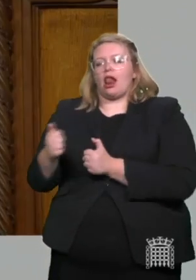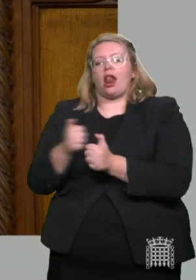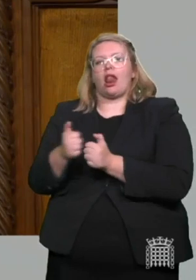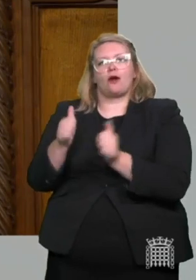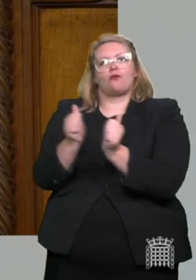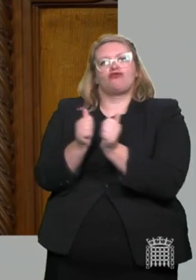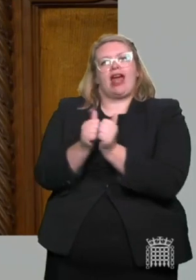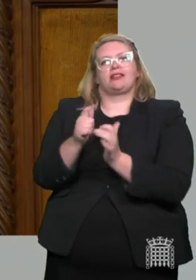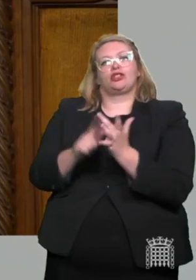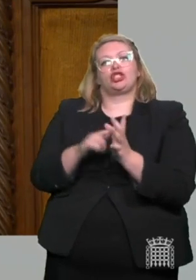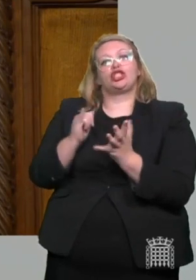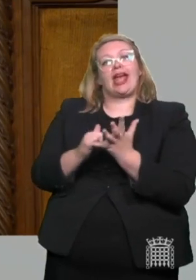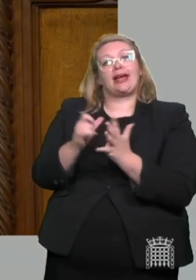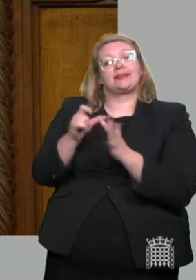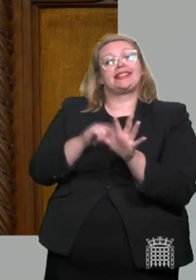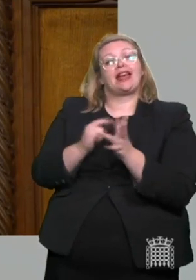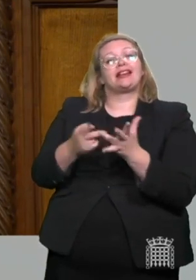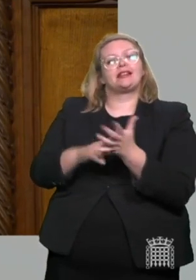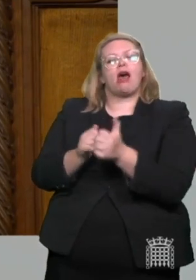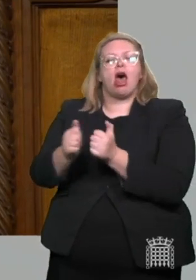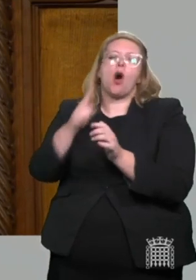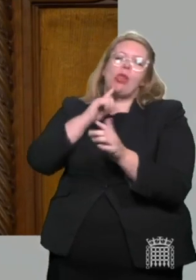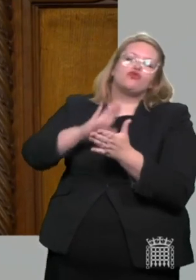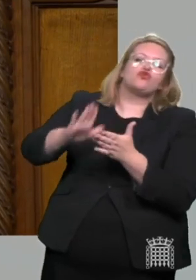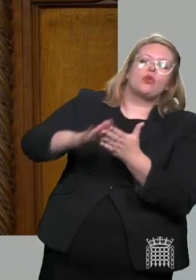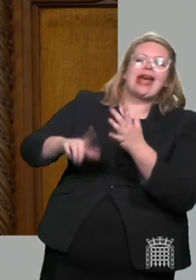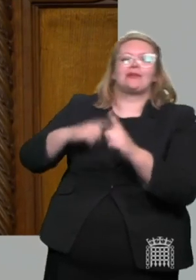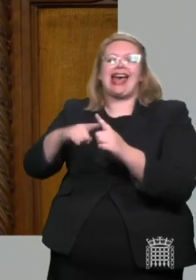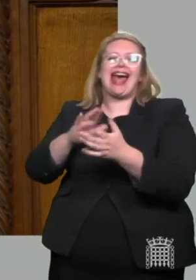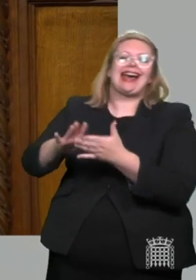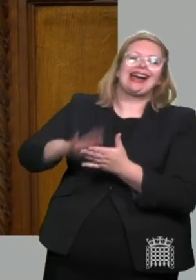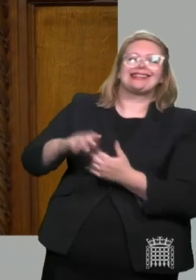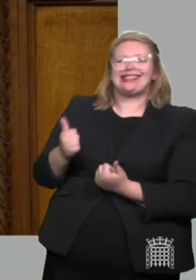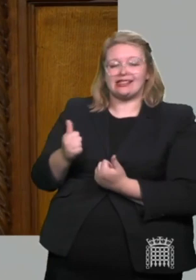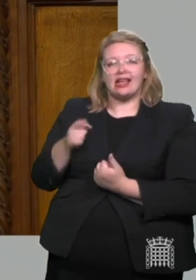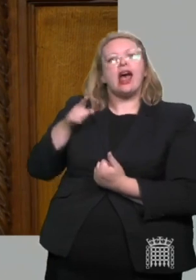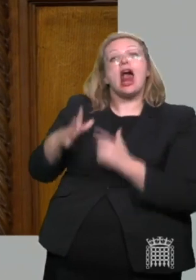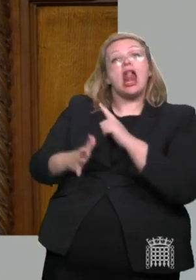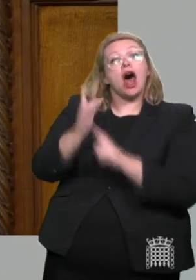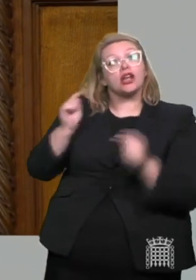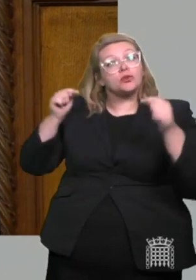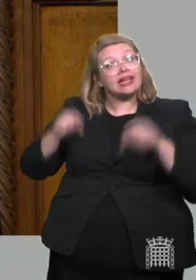At the Dispatch Box last week, the Prime Minister promised to publish those texts, but of course he has not made good on that promise. When will he publish them?